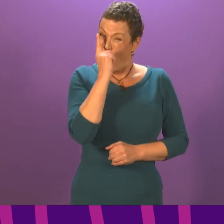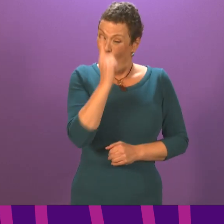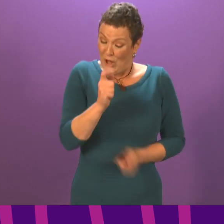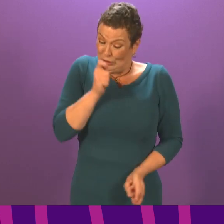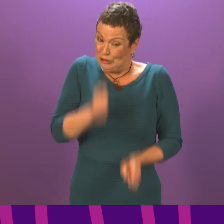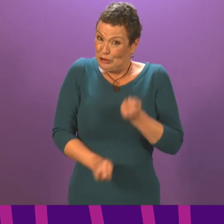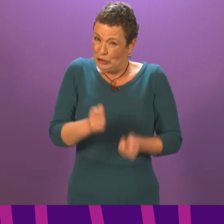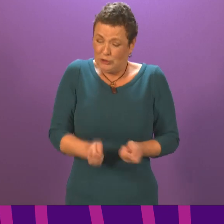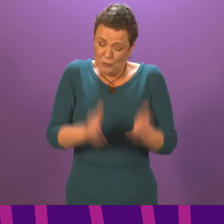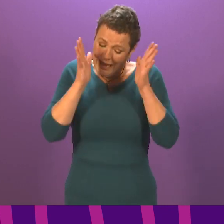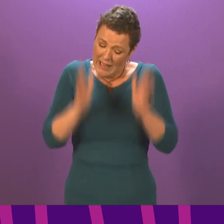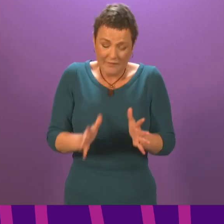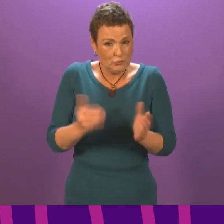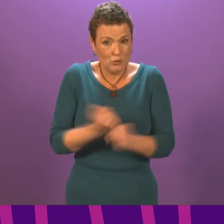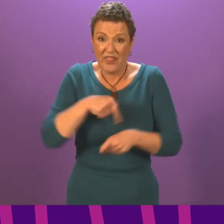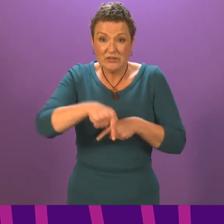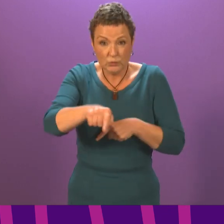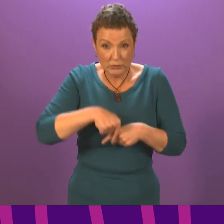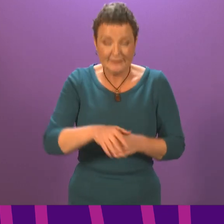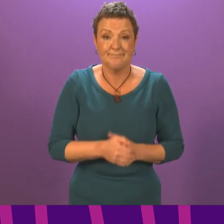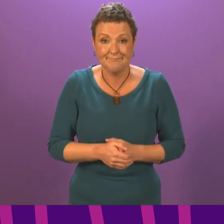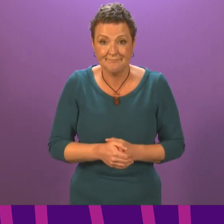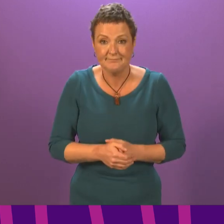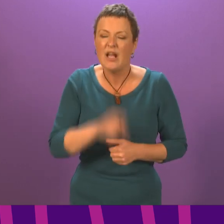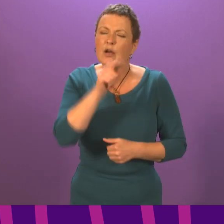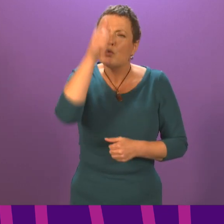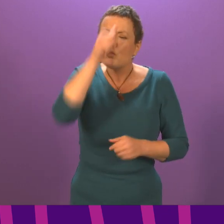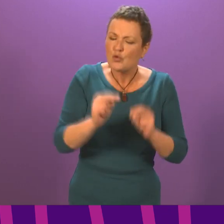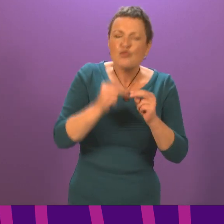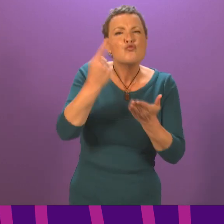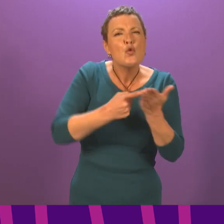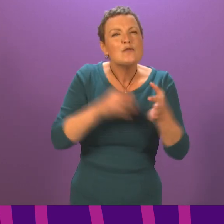diversity of Argyll and Bute. We will apply the same household rules that currently apply